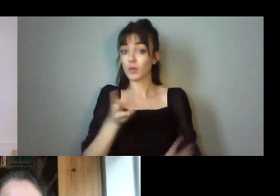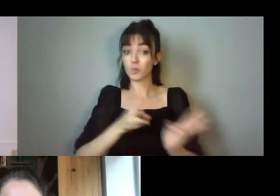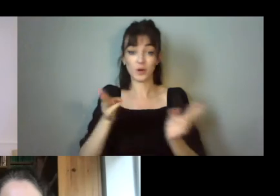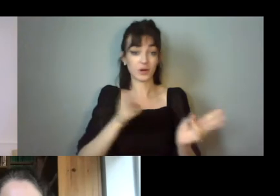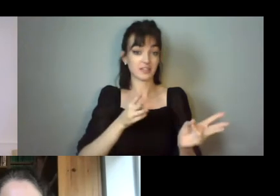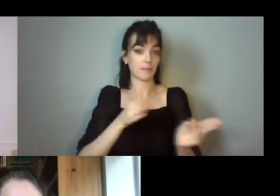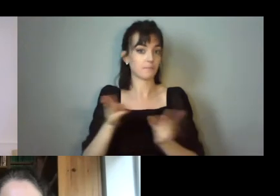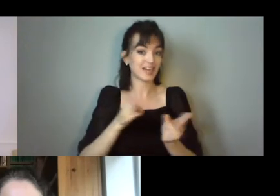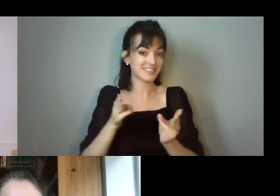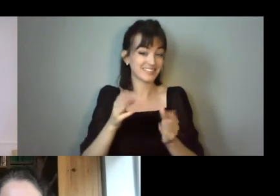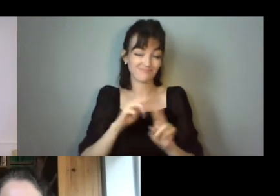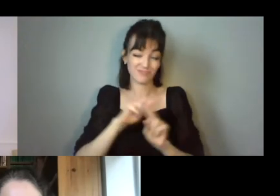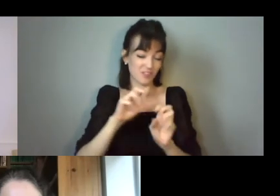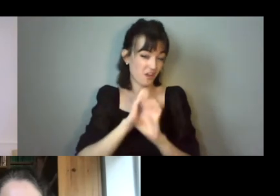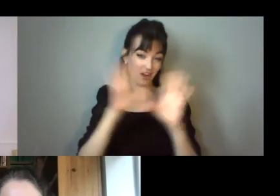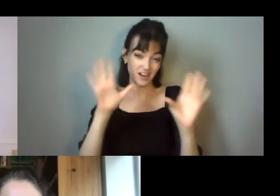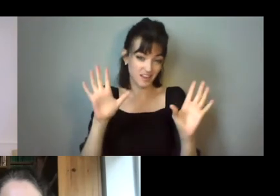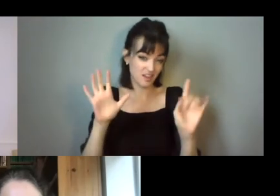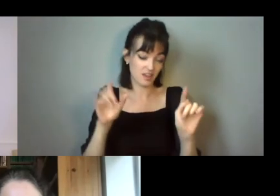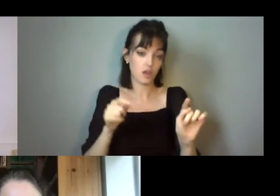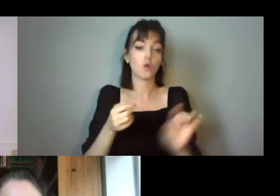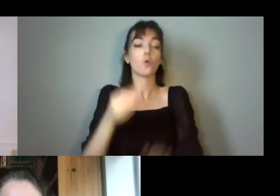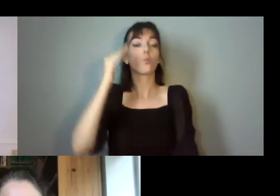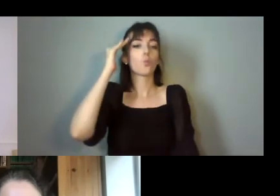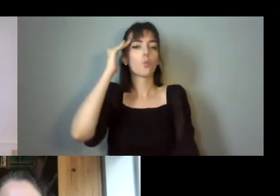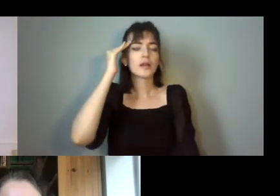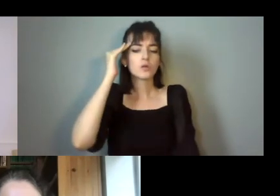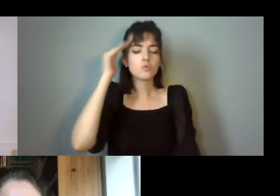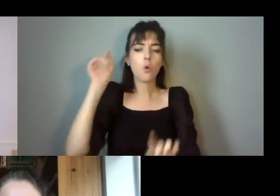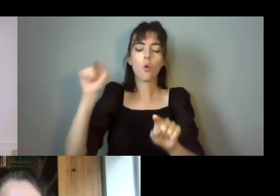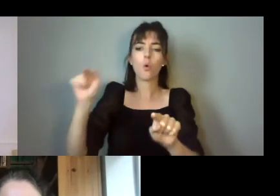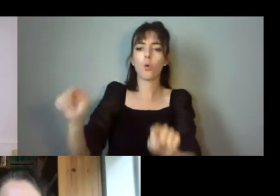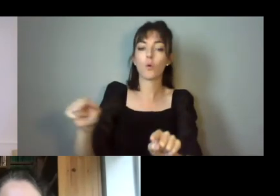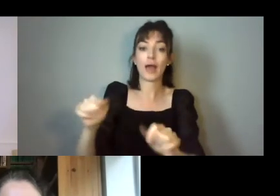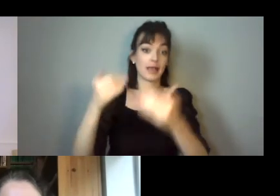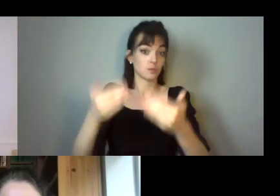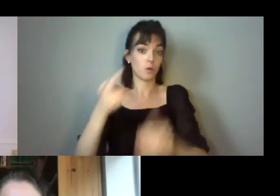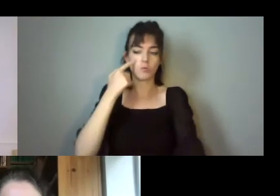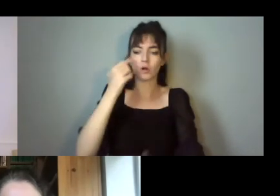We know for the case law that we are getting now in terms of how this is implemented in courts,